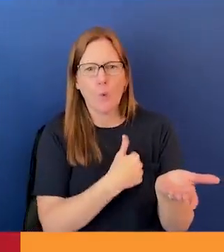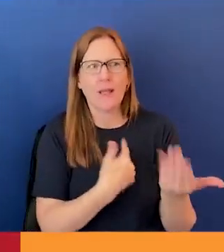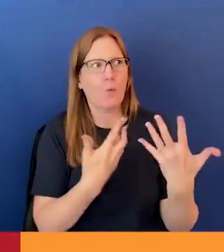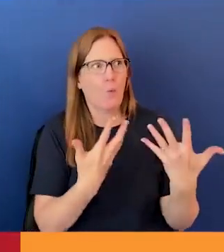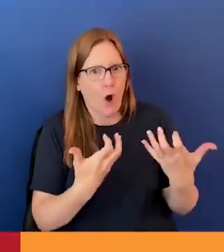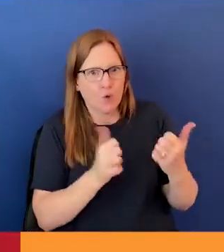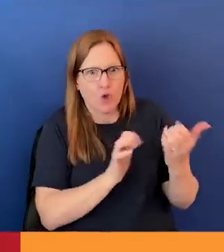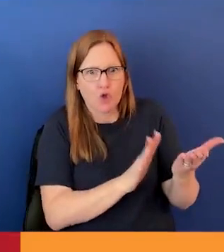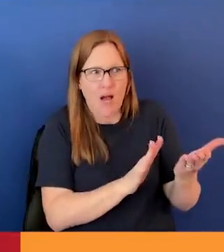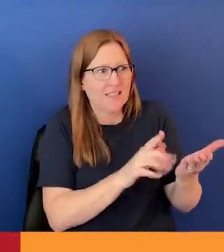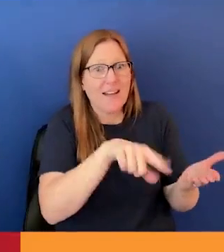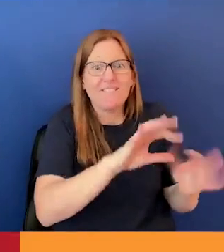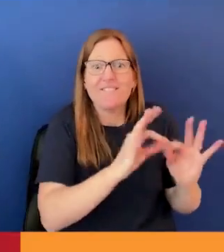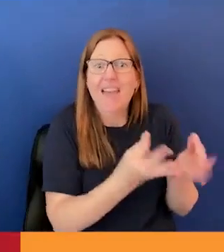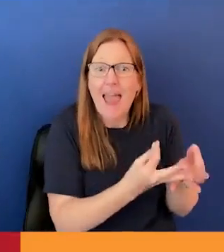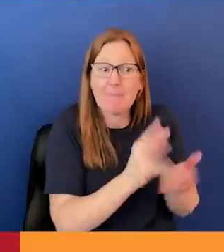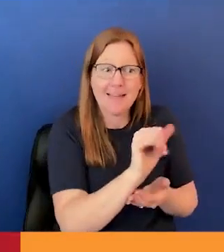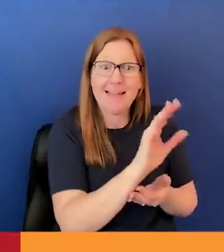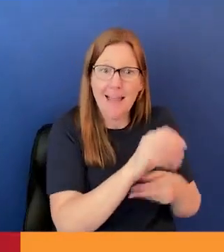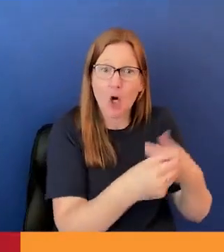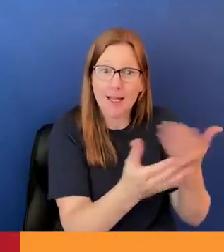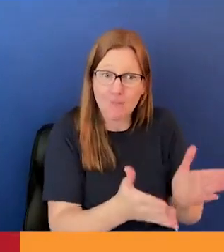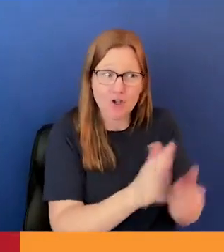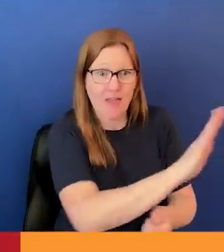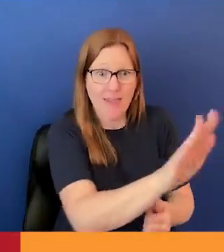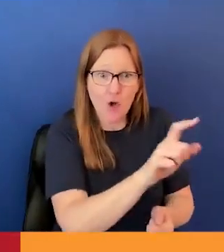across homes and communities across the country.